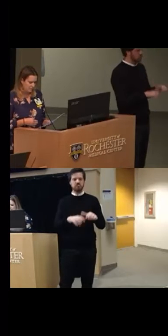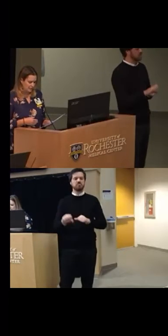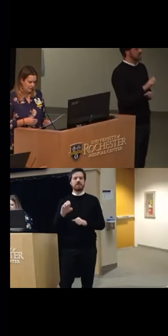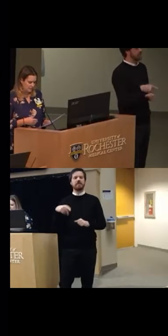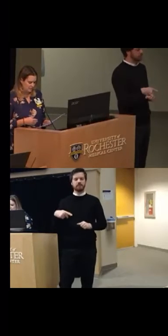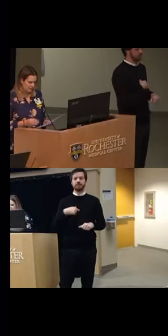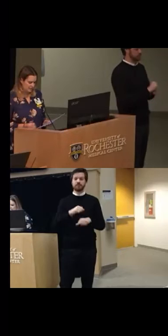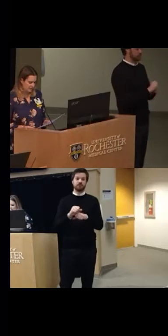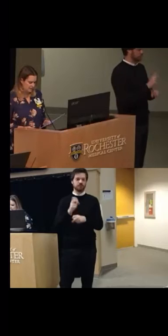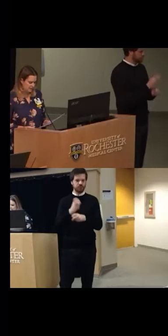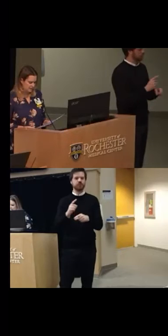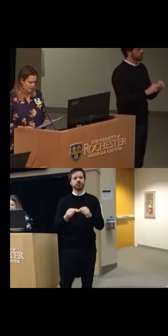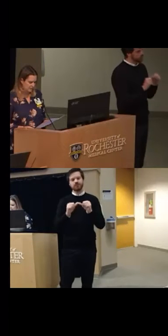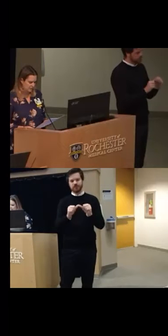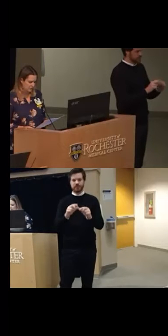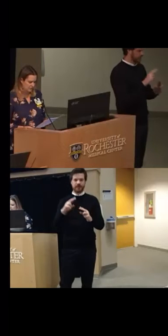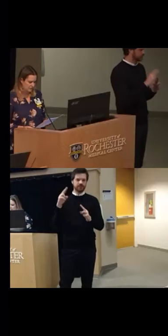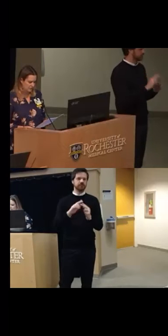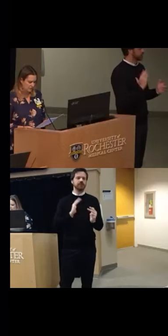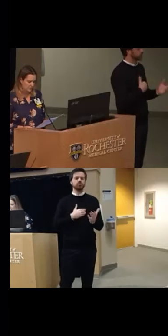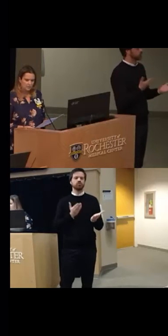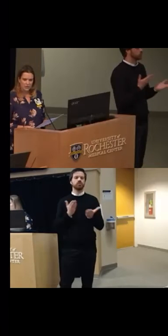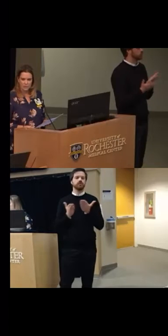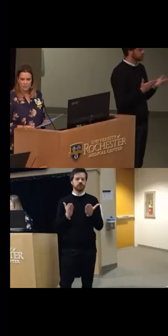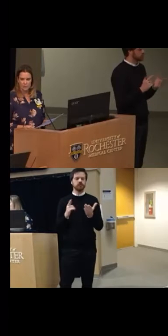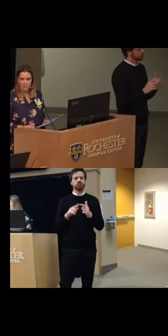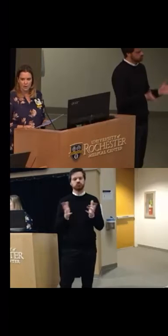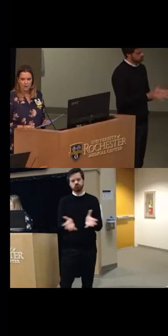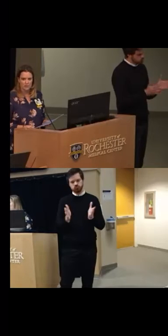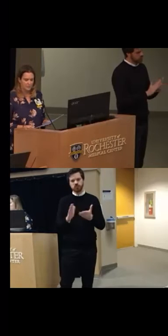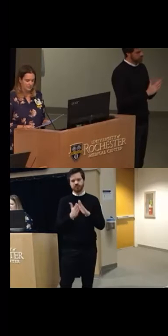worked really hard to maintain the Excellence of our services to Foster the Community Partnerships